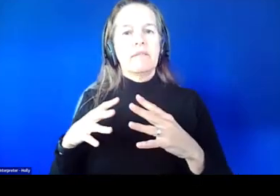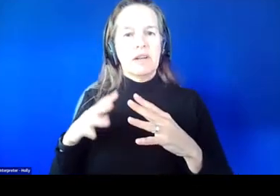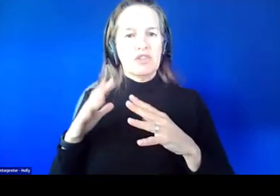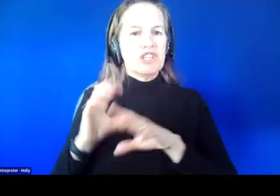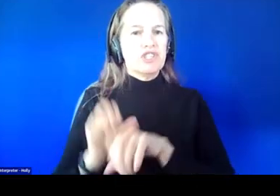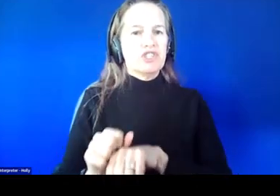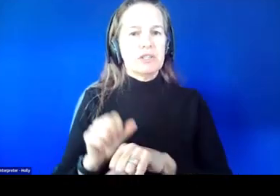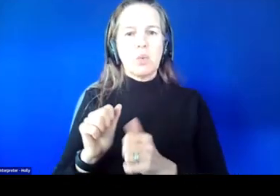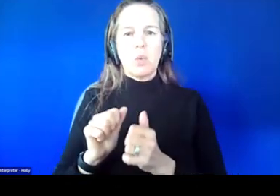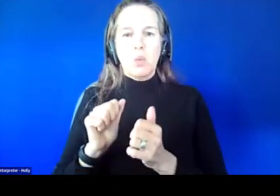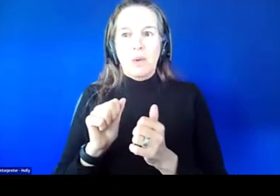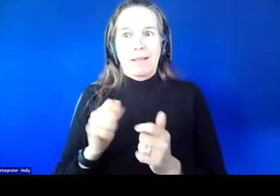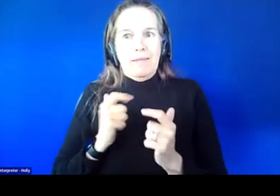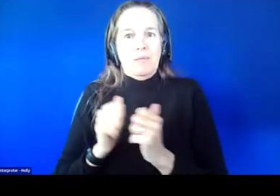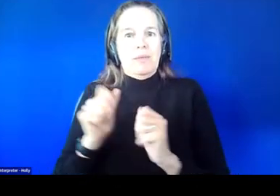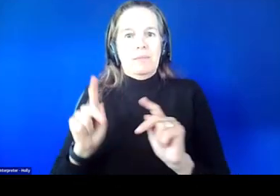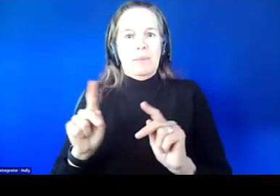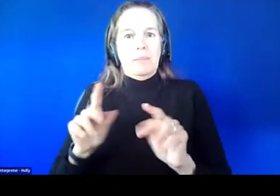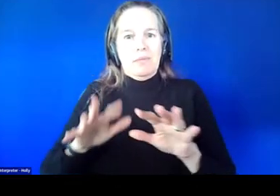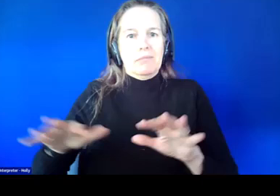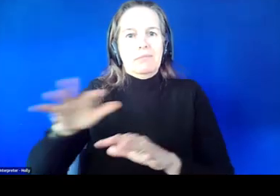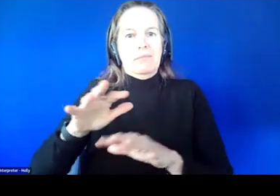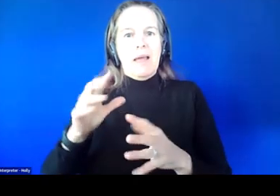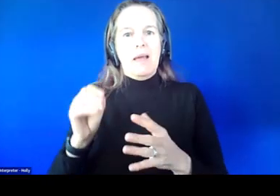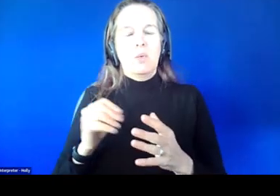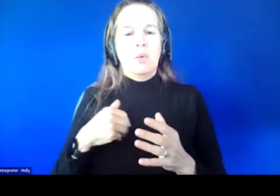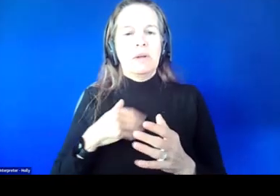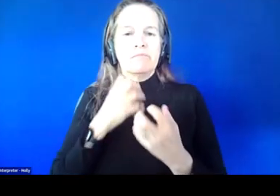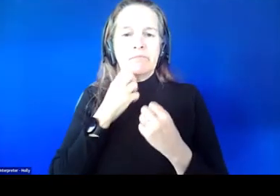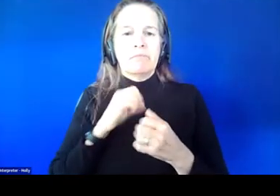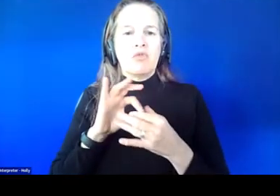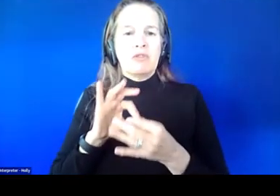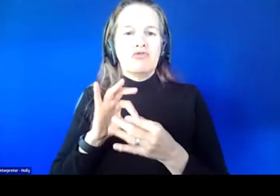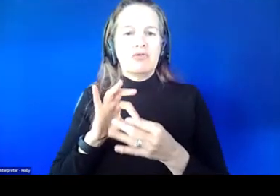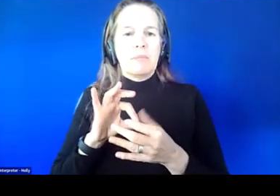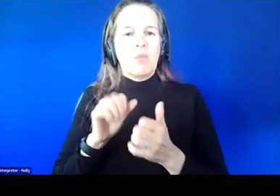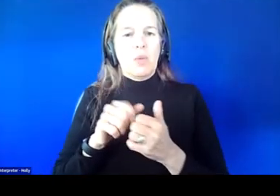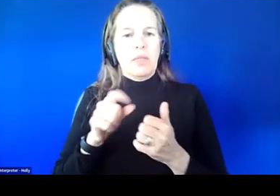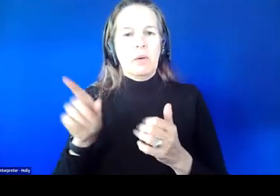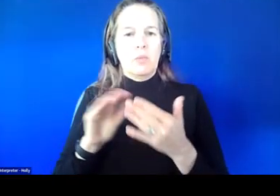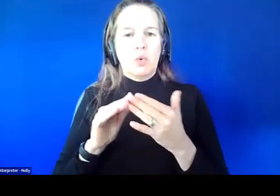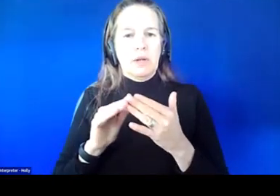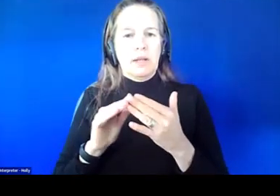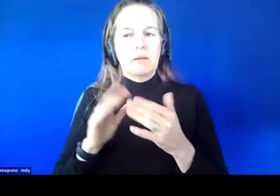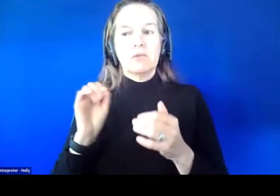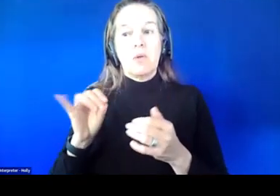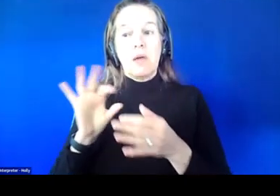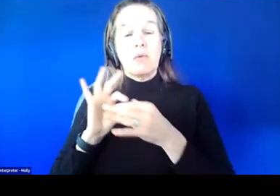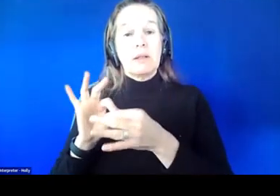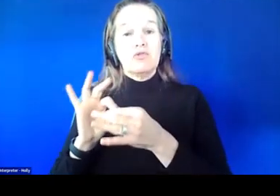on that relationship and being amongst the community. That relationship works with tribal nations,